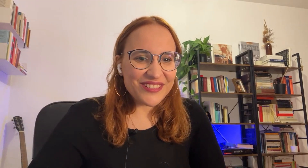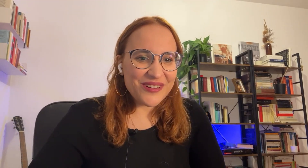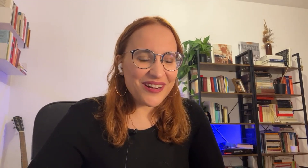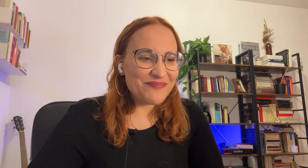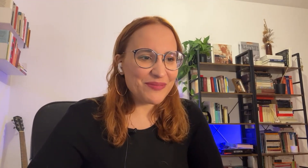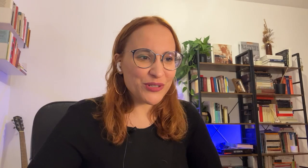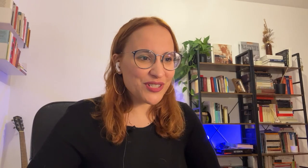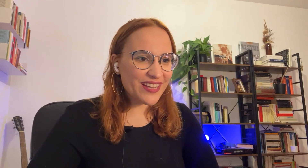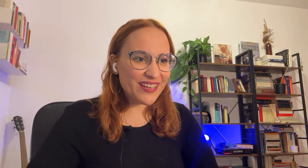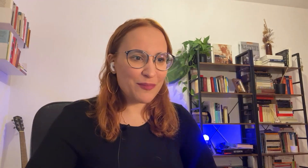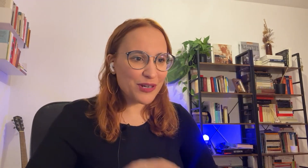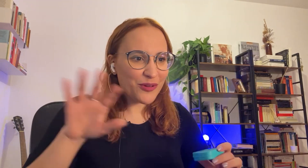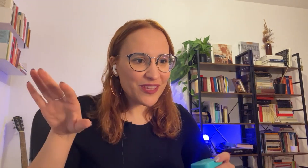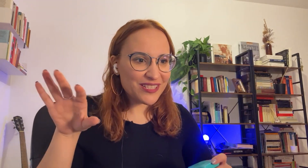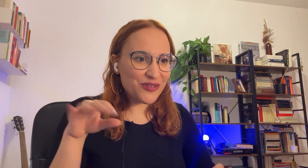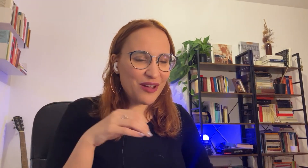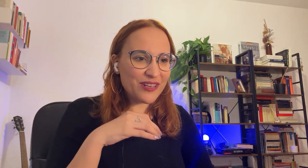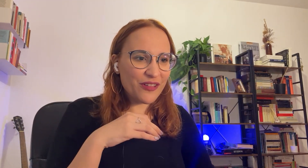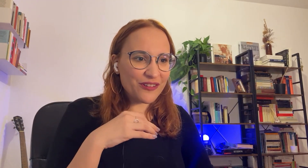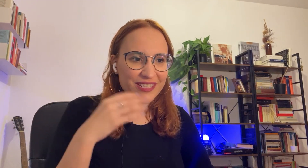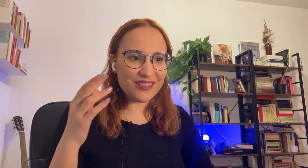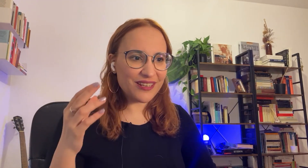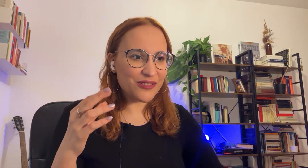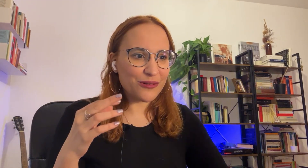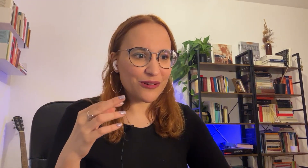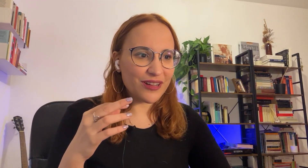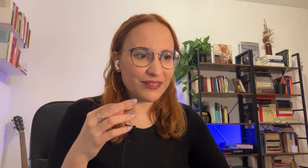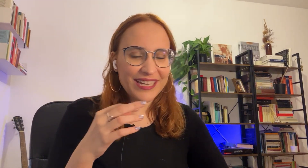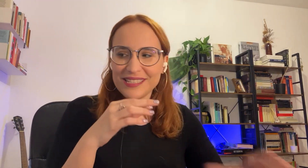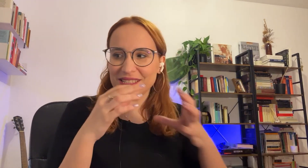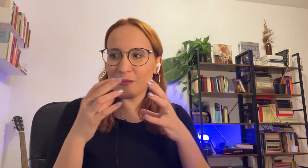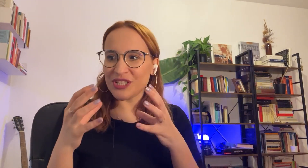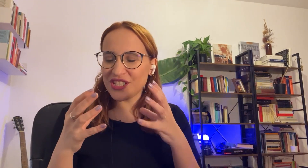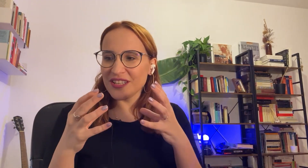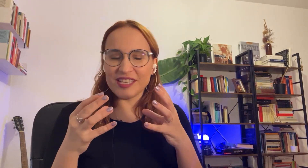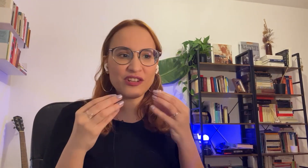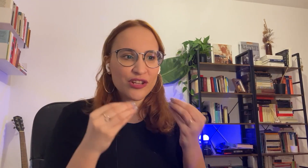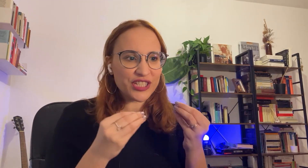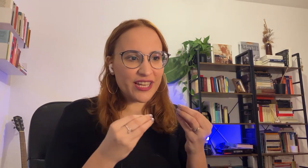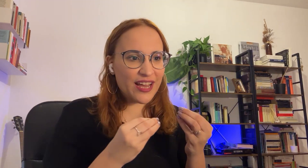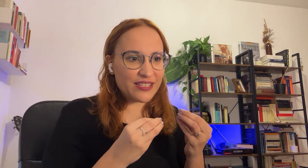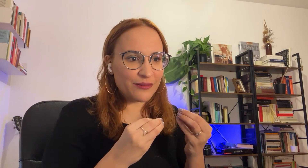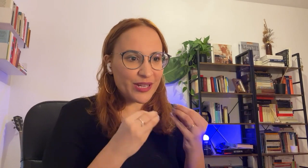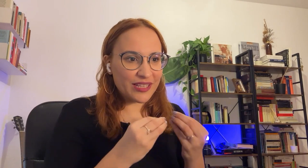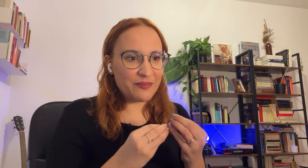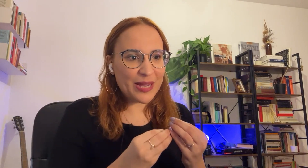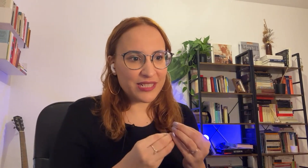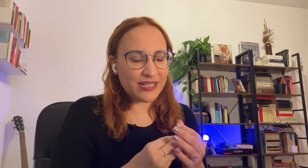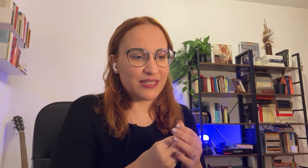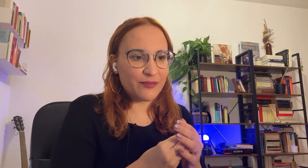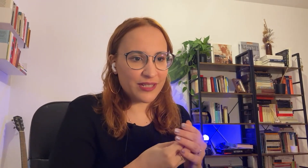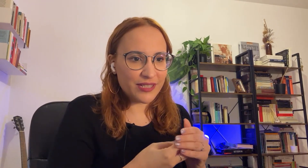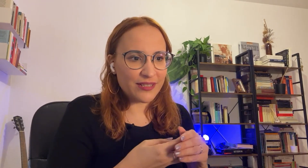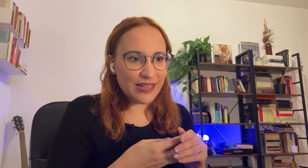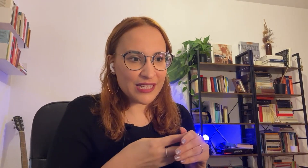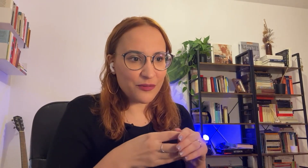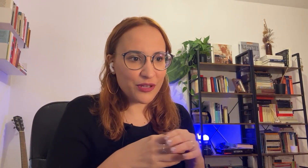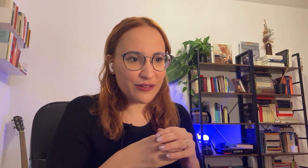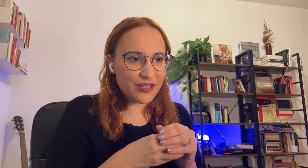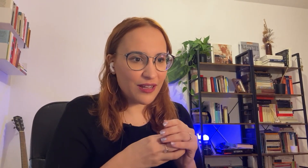So, would you say, apart from this — do you have any other case studies, or cases in which technology has greatly impacted accessibility in the last few years?